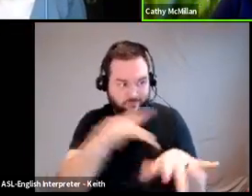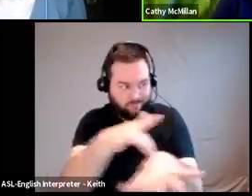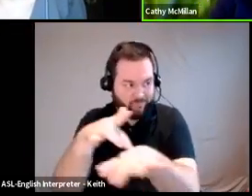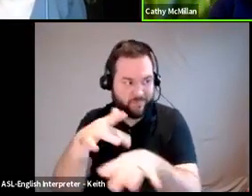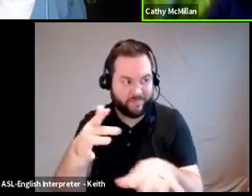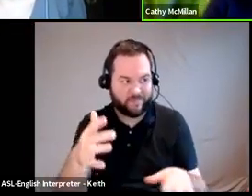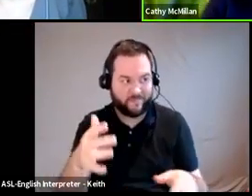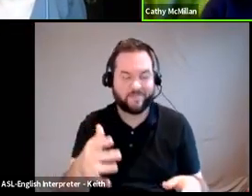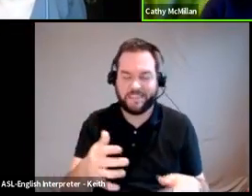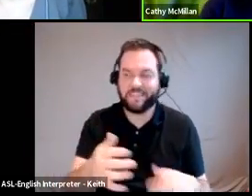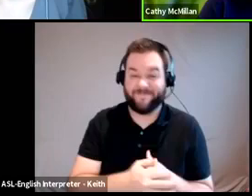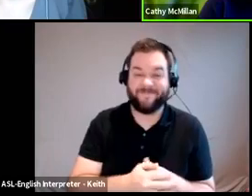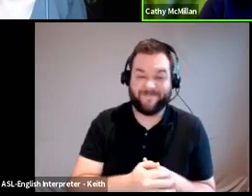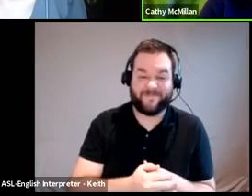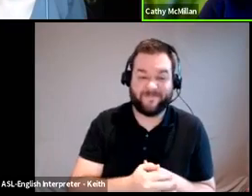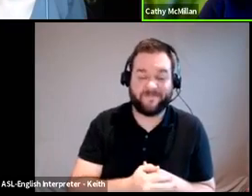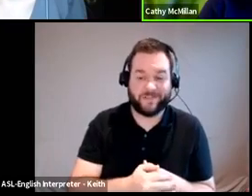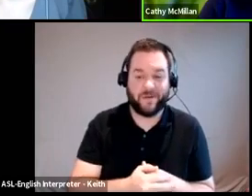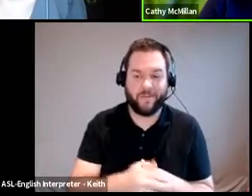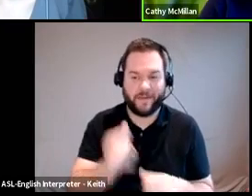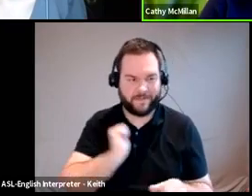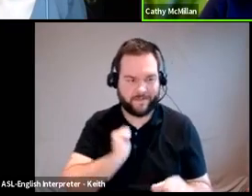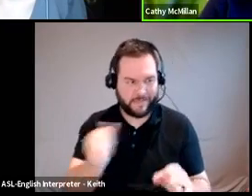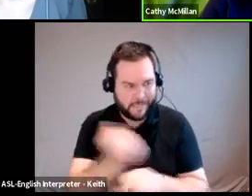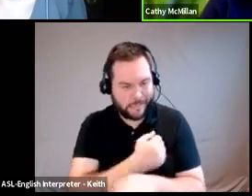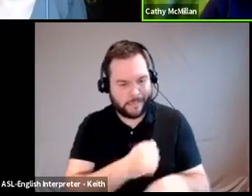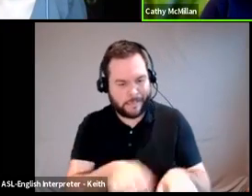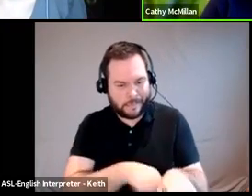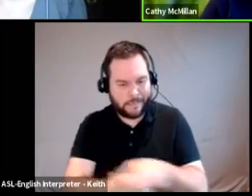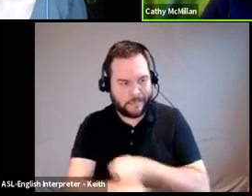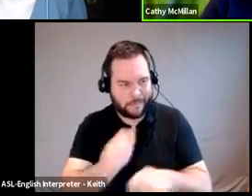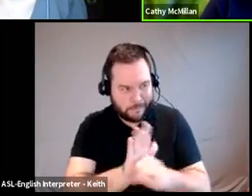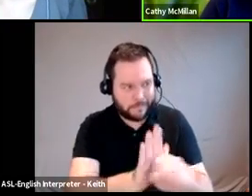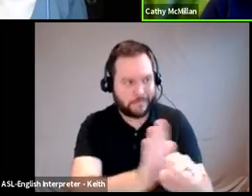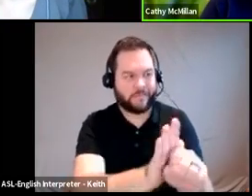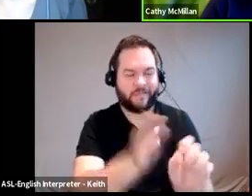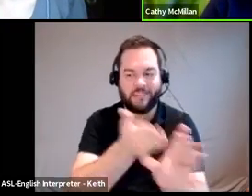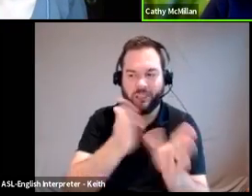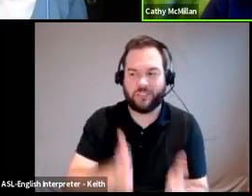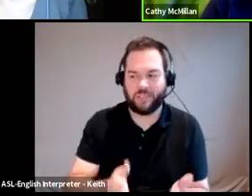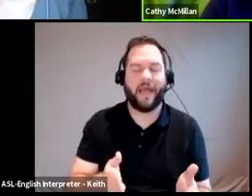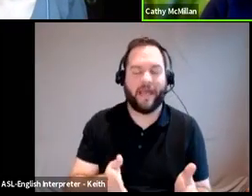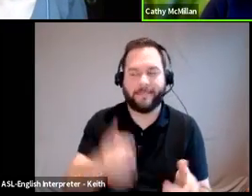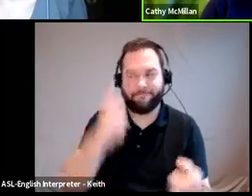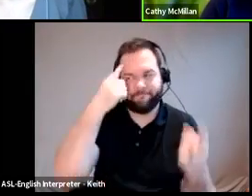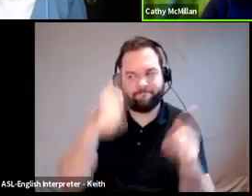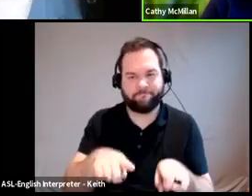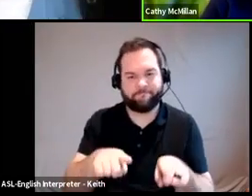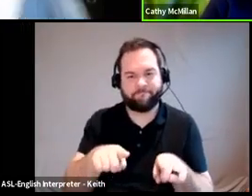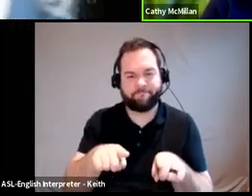outside of our zone. So, yeah, it K So, yeah, it came back and.